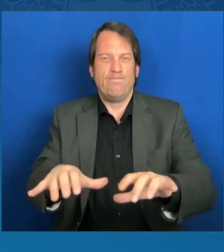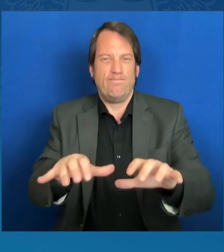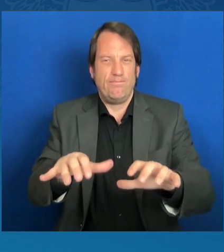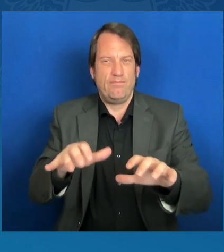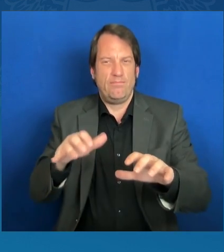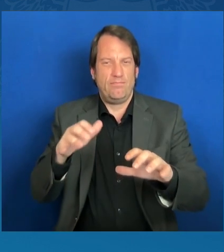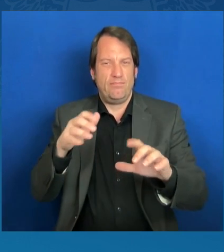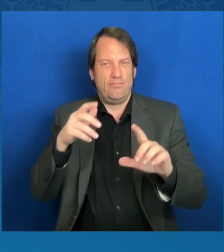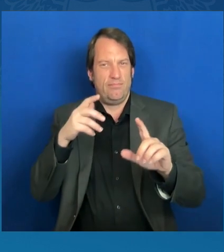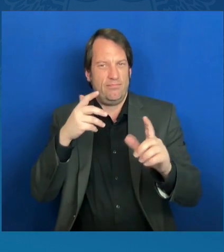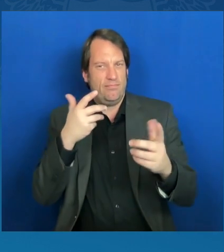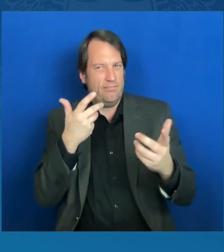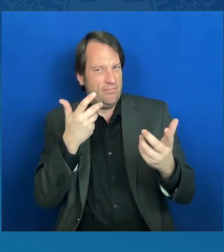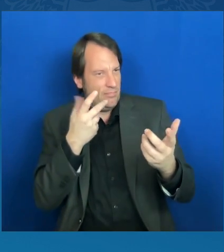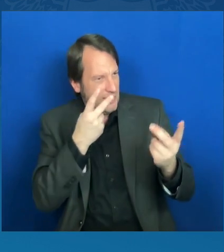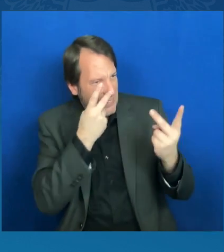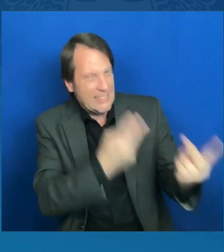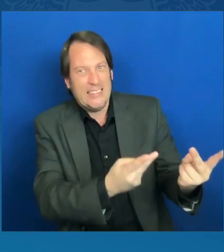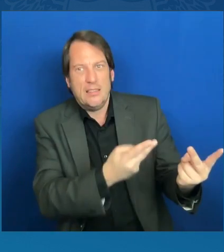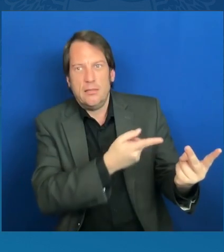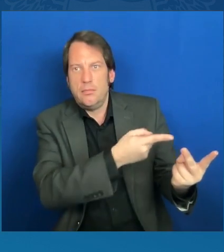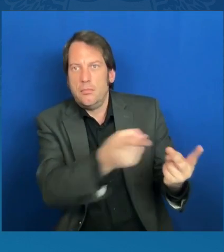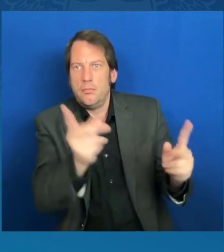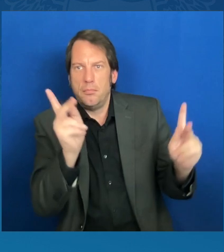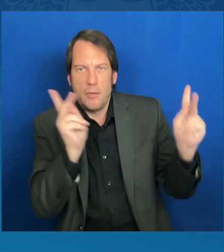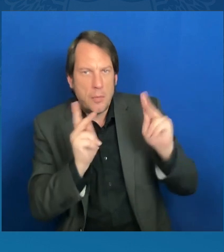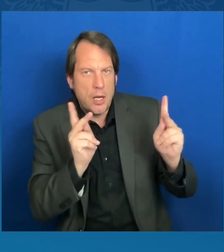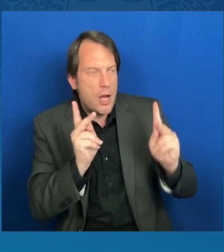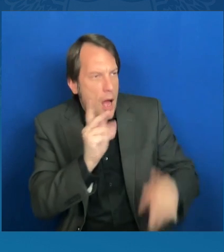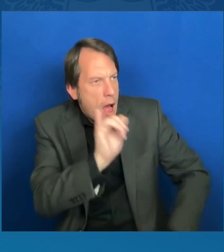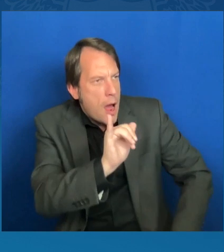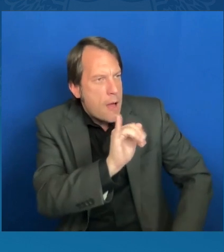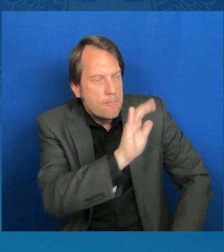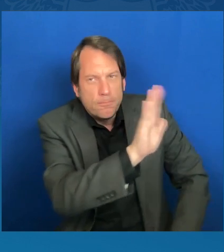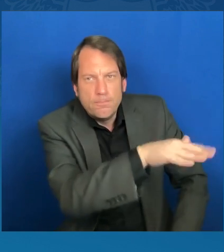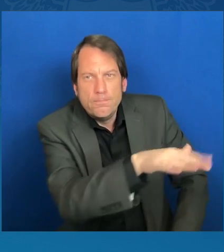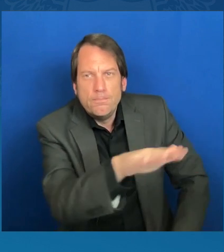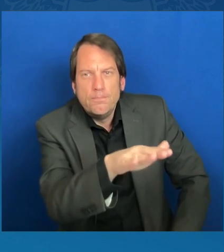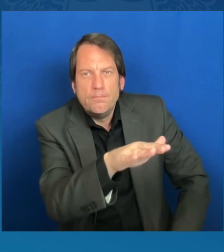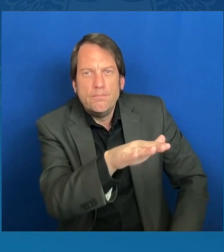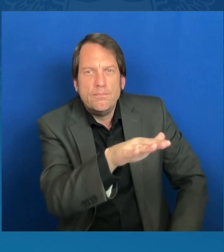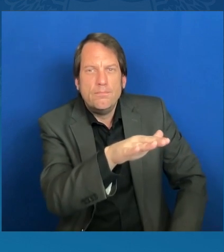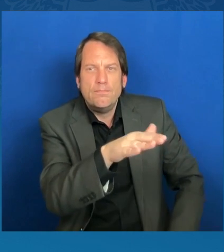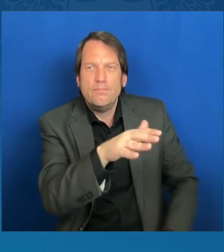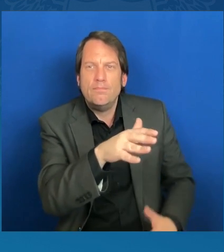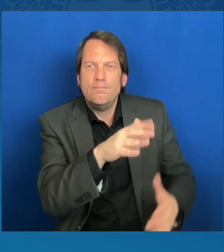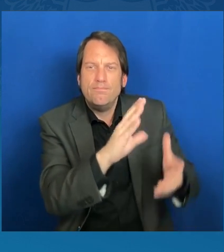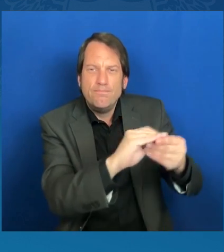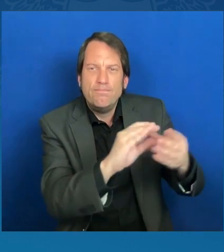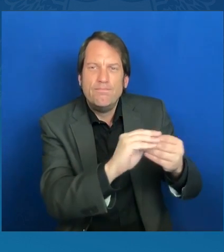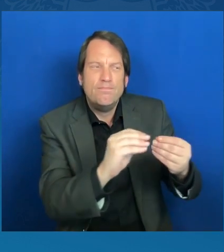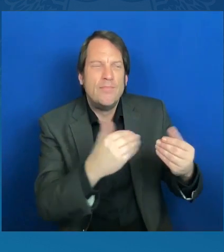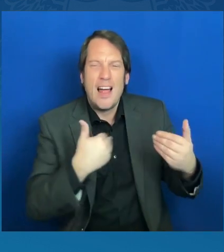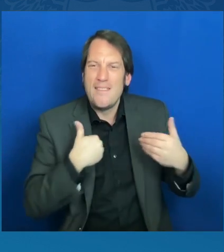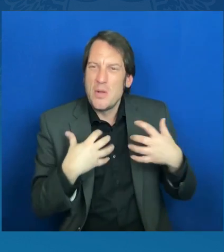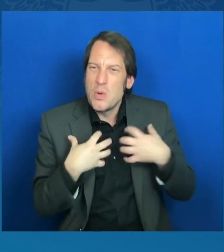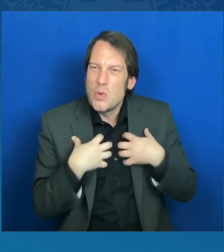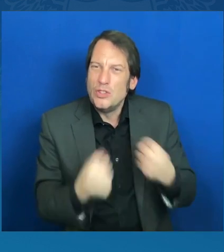and to say to them, and have the courage to be able to do it, "I see you." It takes a very special person.